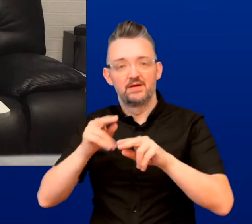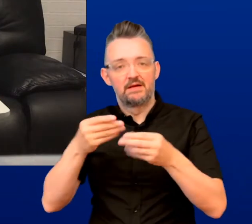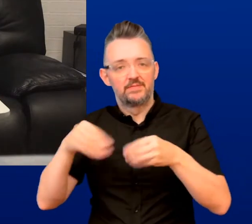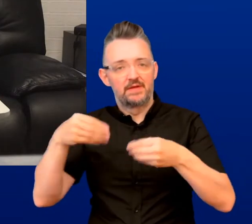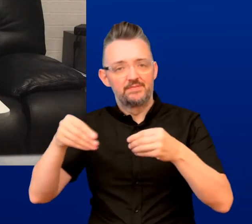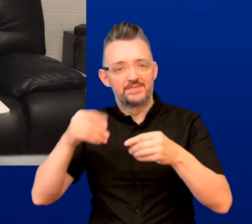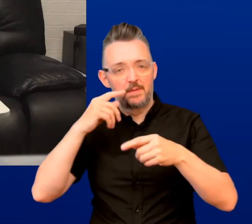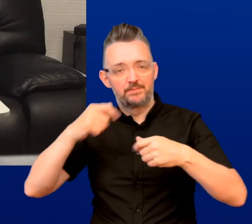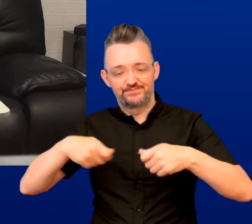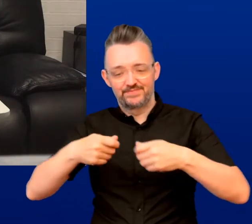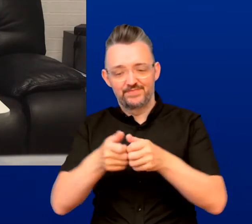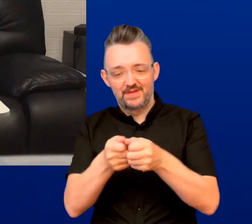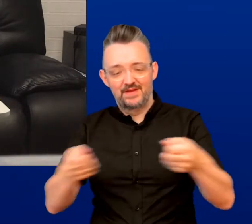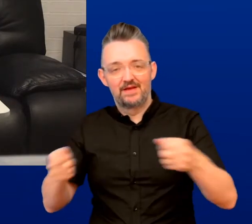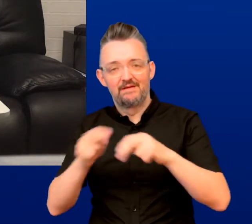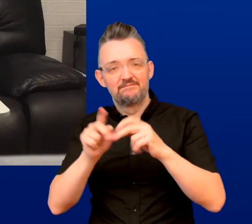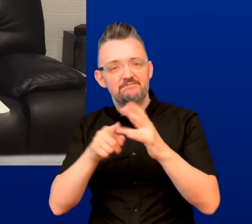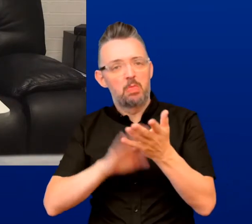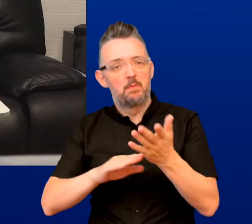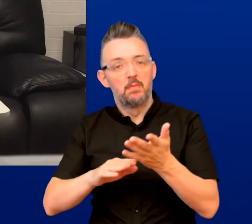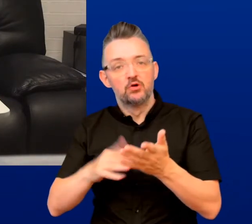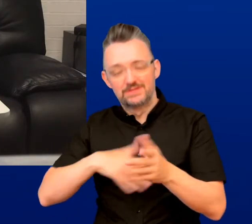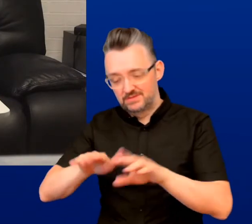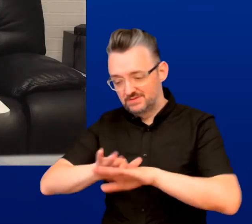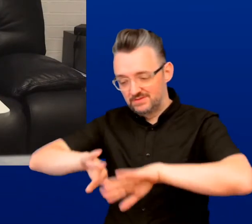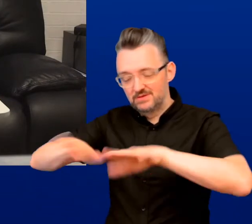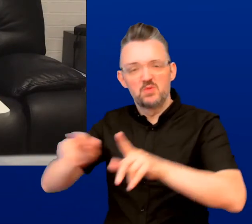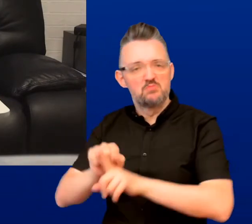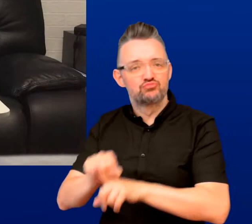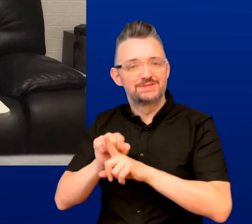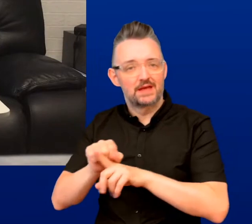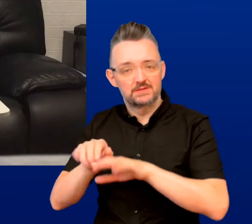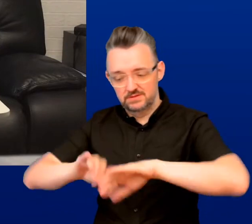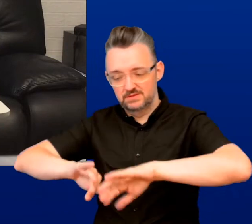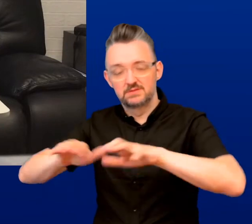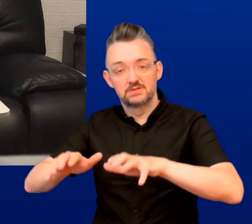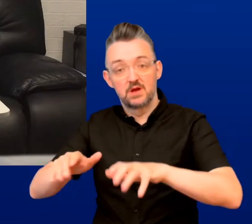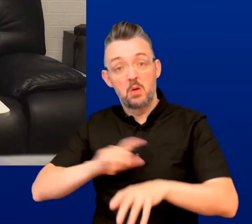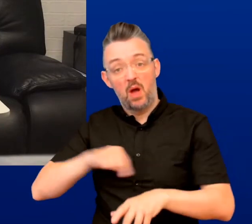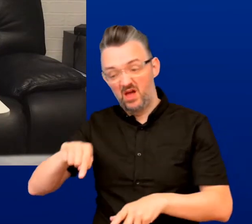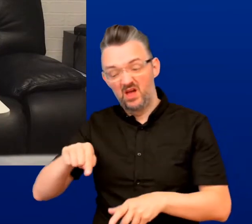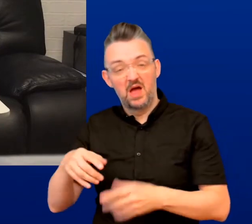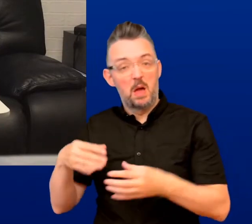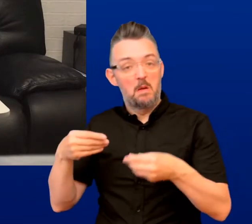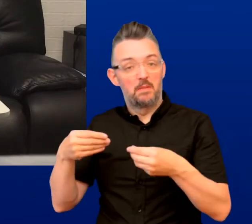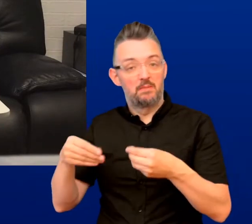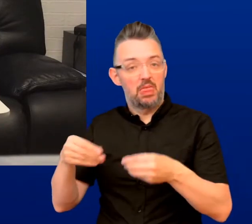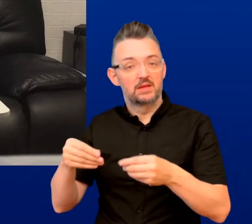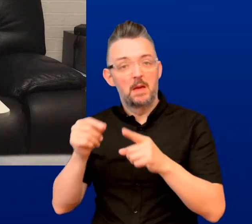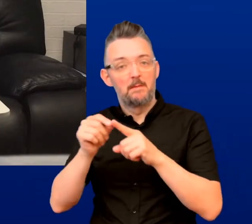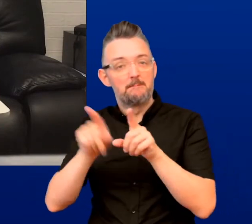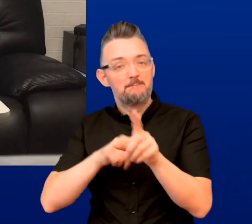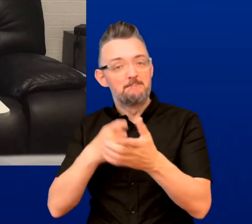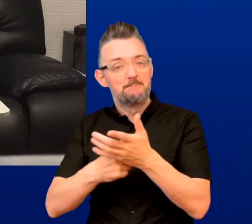wrapped around inside the bowl just to protect it. But, because this is made of a Pyrex,